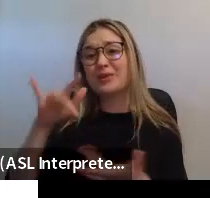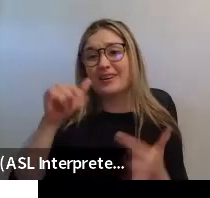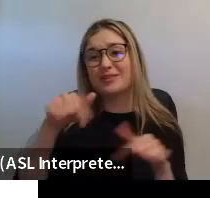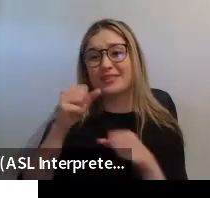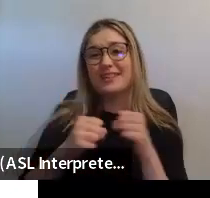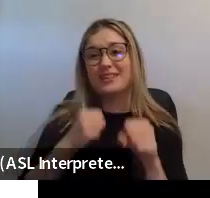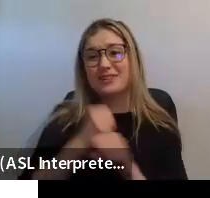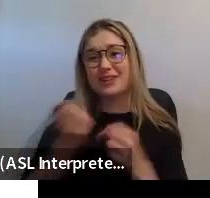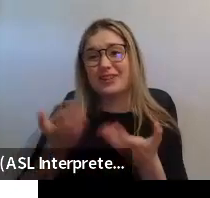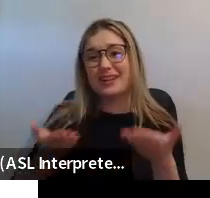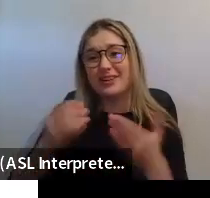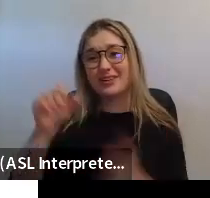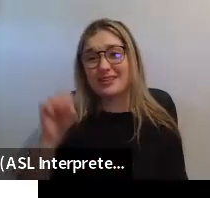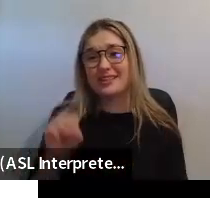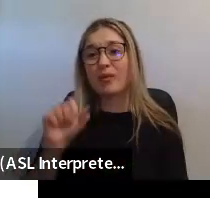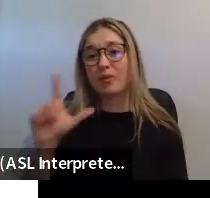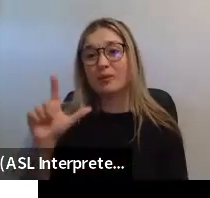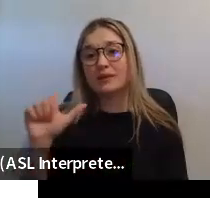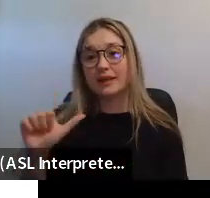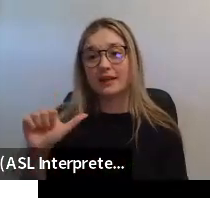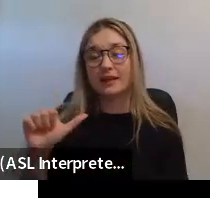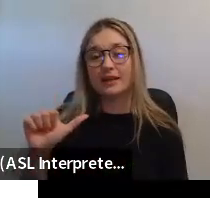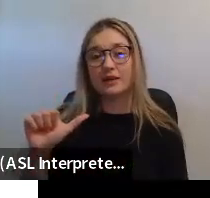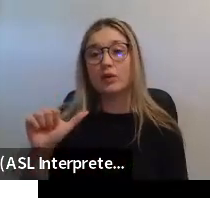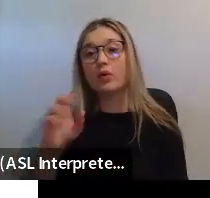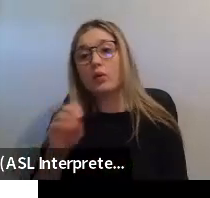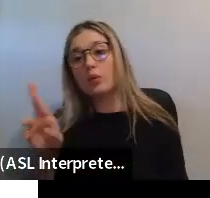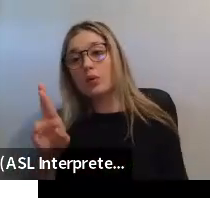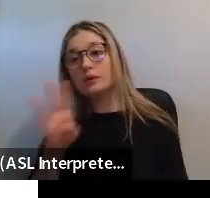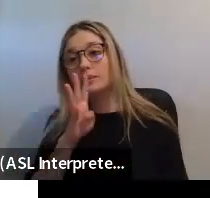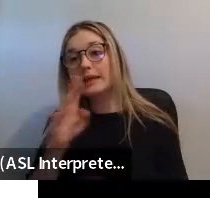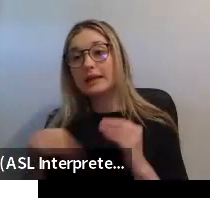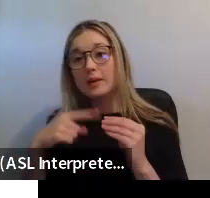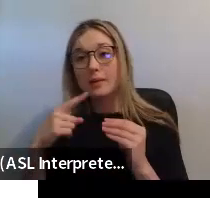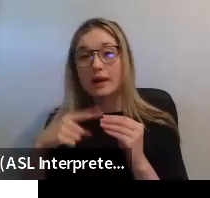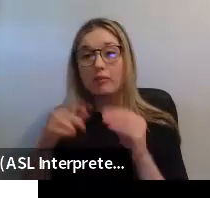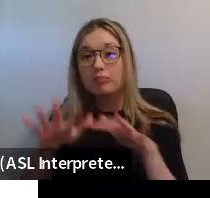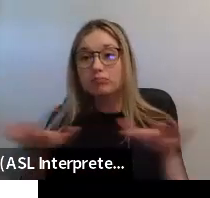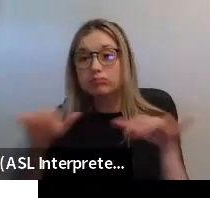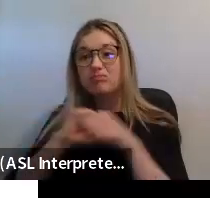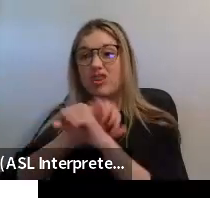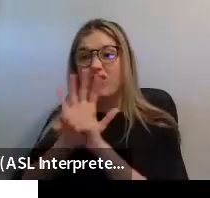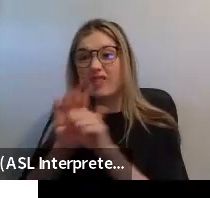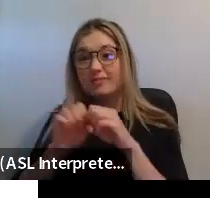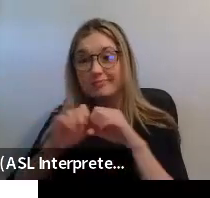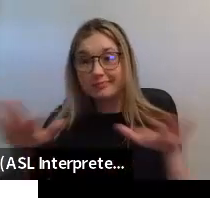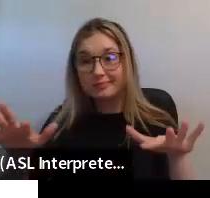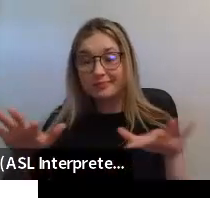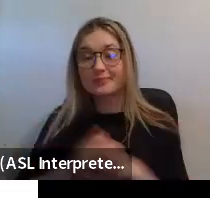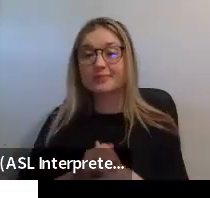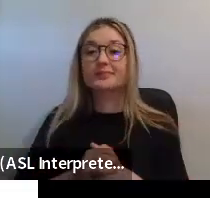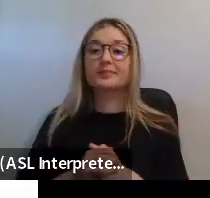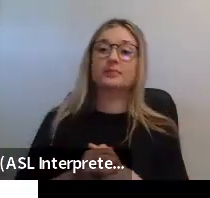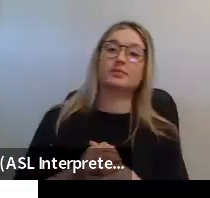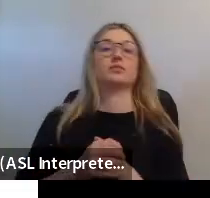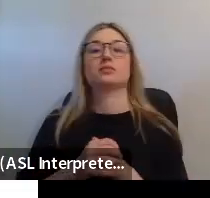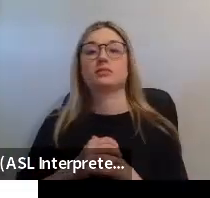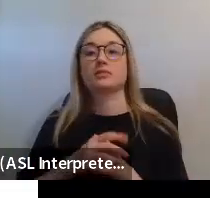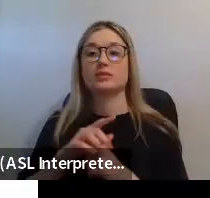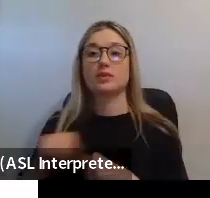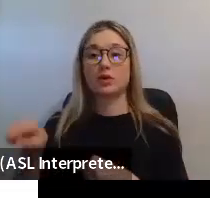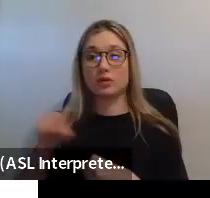parts of the State. I think we also have some tornadoes this past year, than South Louisiana, or we're talking about the global pandemic.